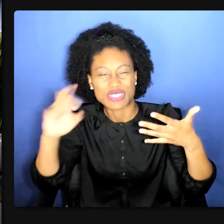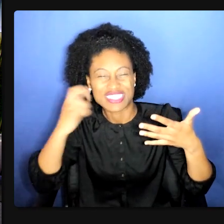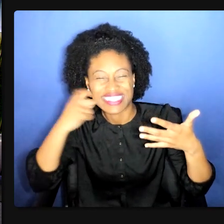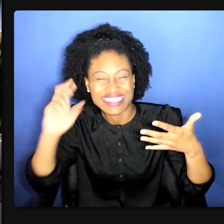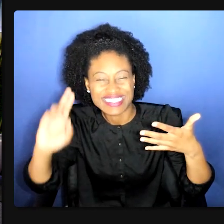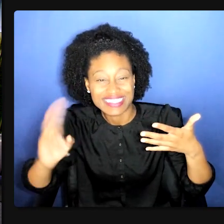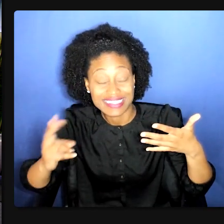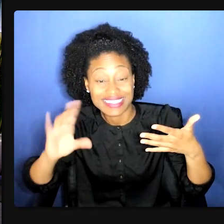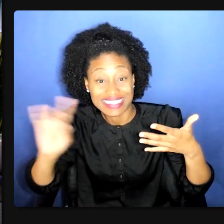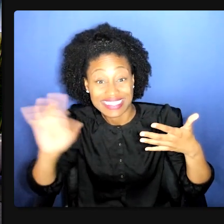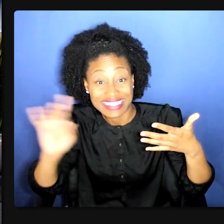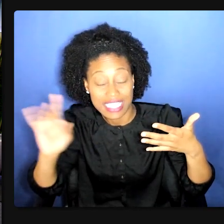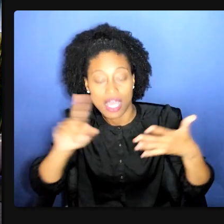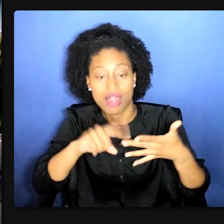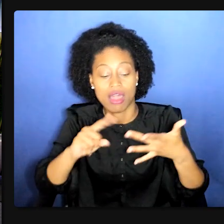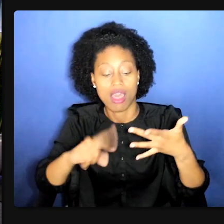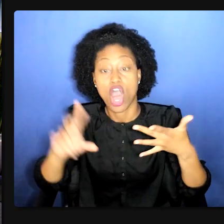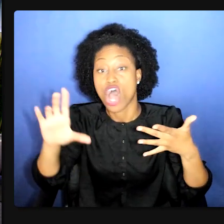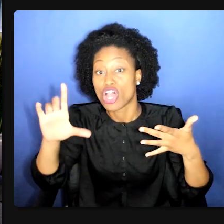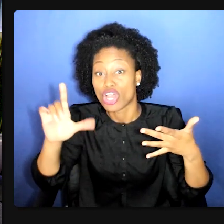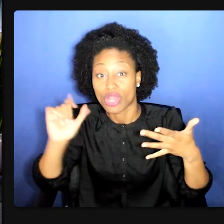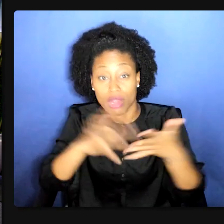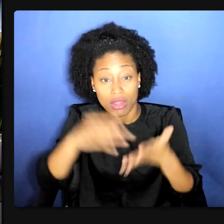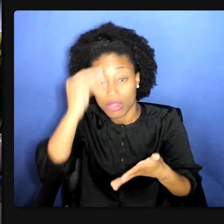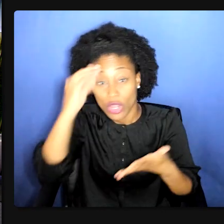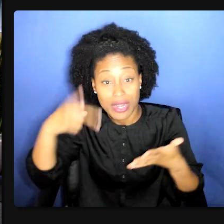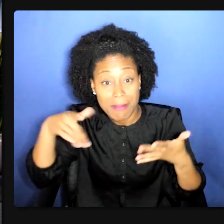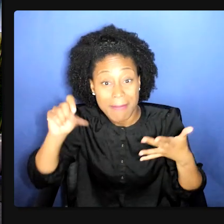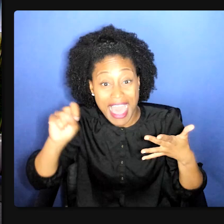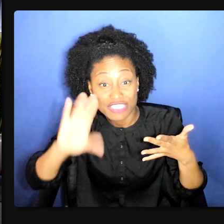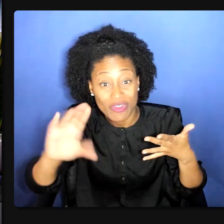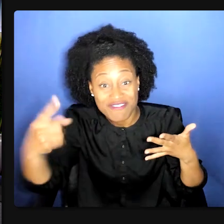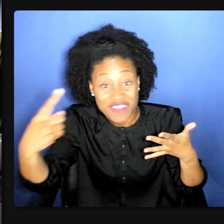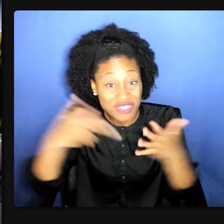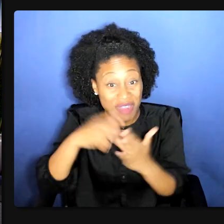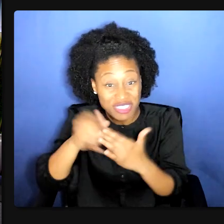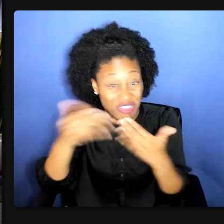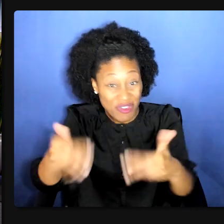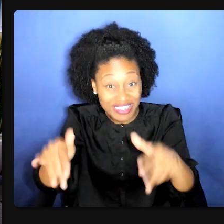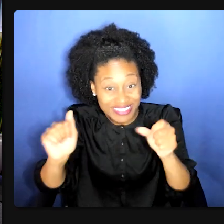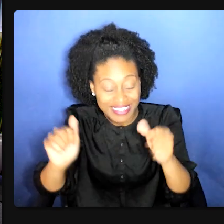to a link to the learning path so you can get started on making your first mixed reality project